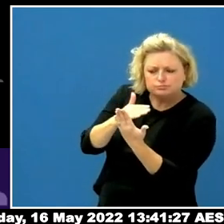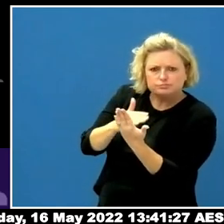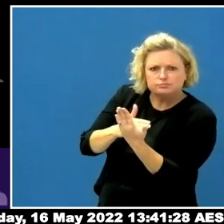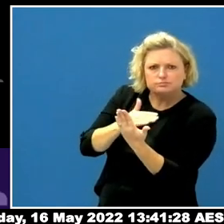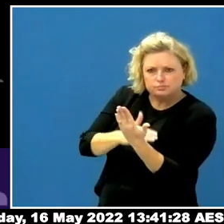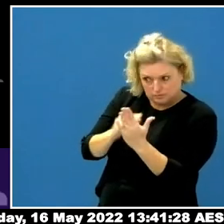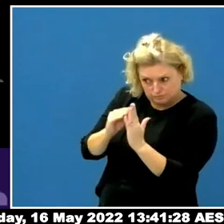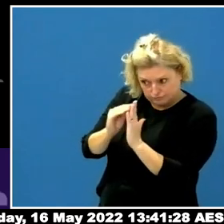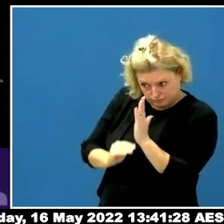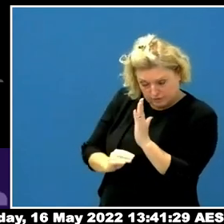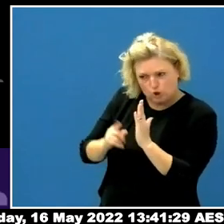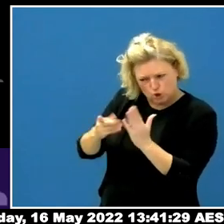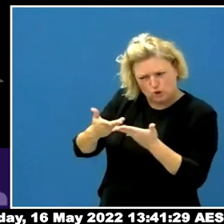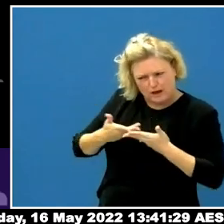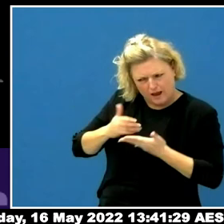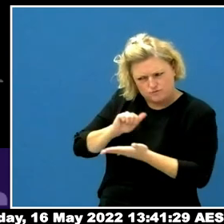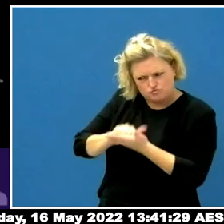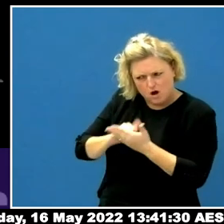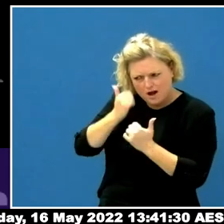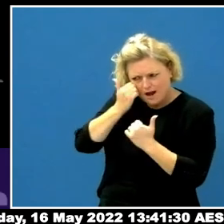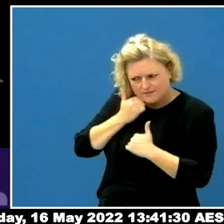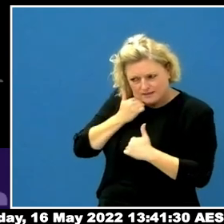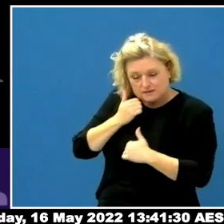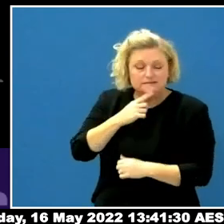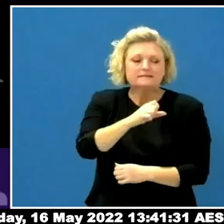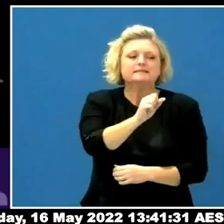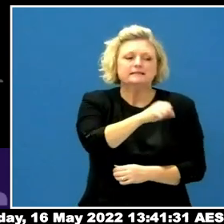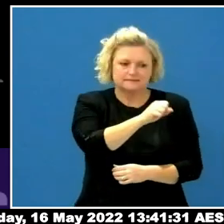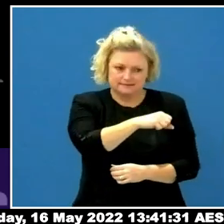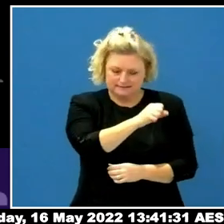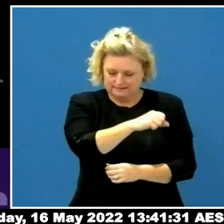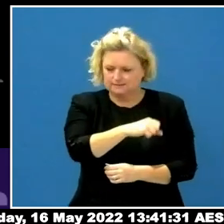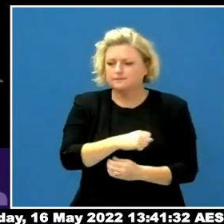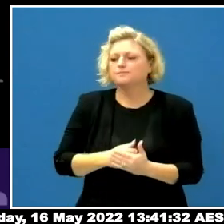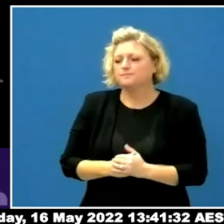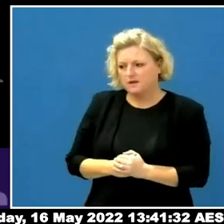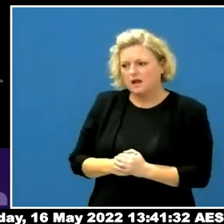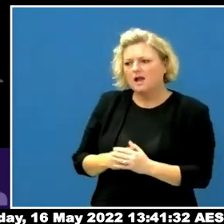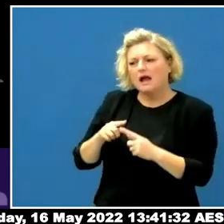to your statement. LILLY: Mm-hmm. MR FOGARTY: Do you recall any other details that were set out in that agreement?